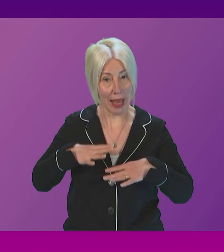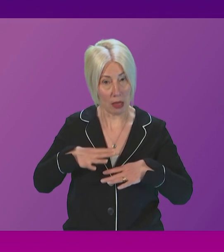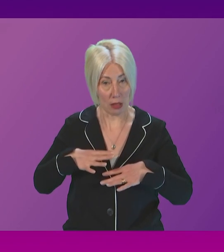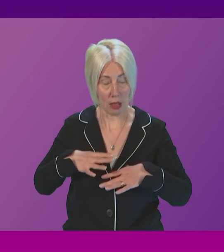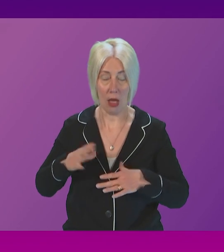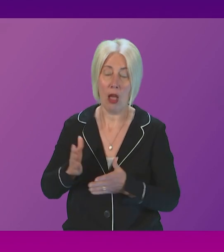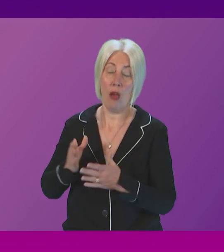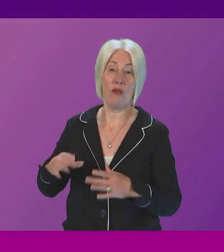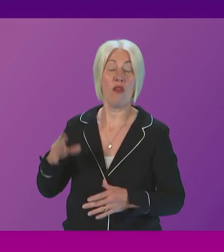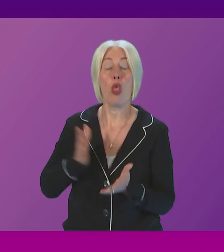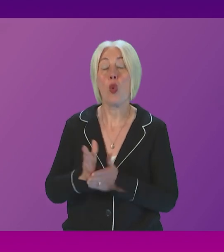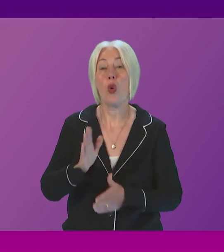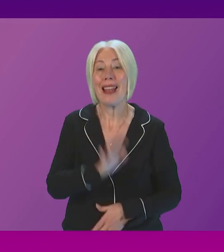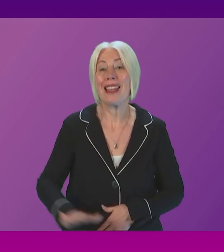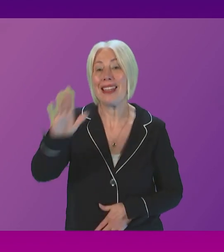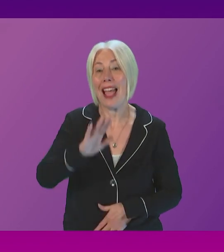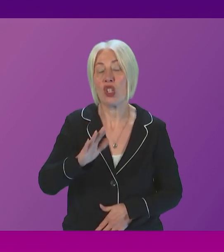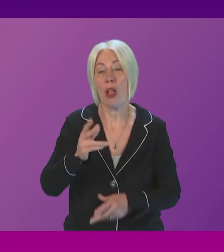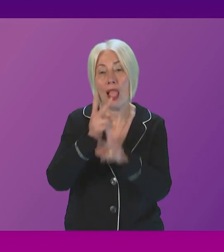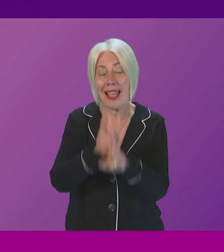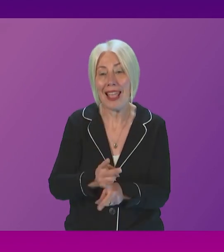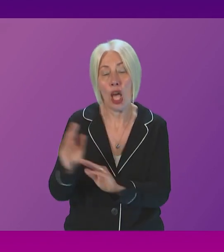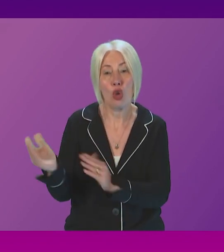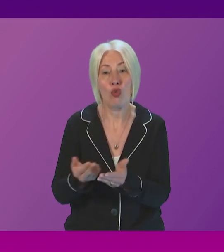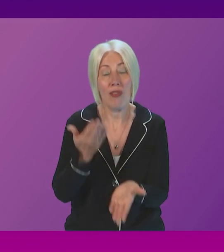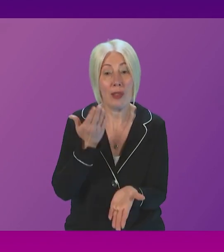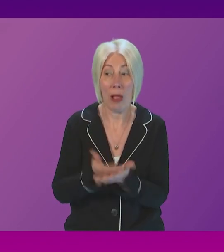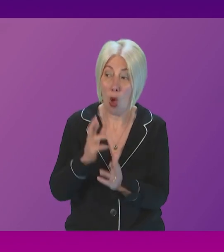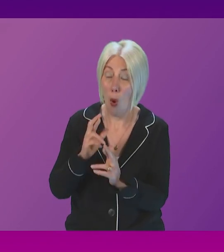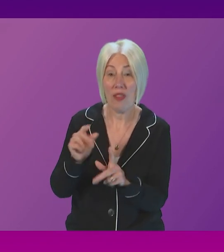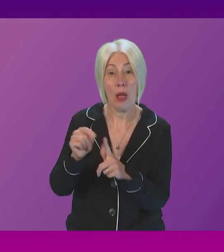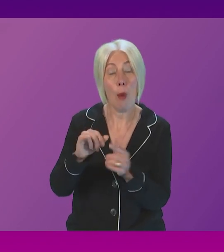through the National Care Service Bill. I hope to have Paul Sweeney’s support in that regard.